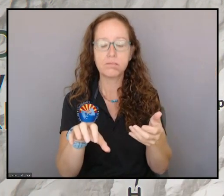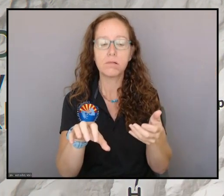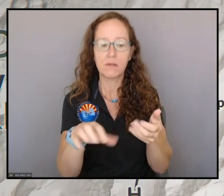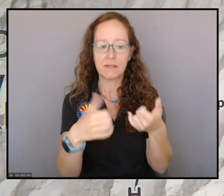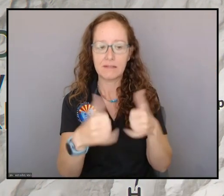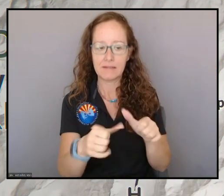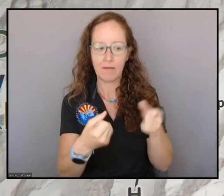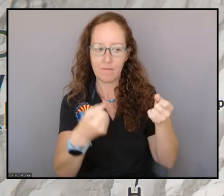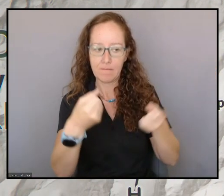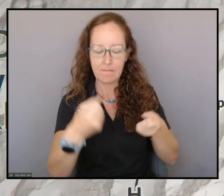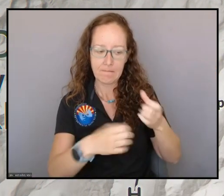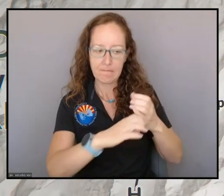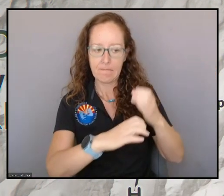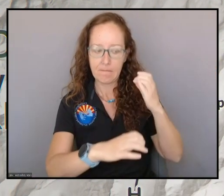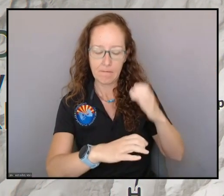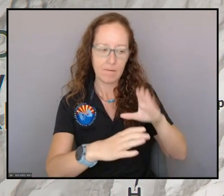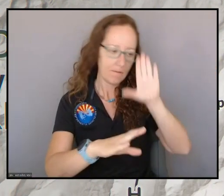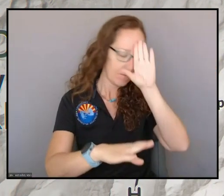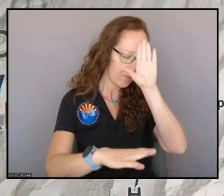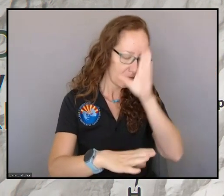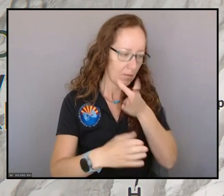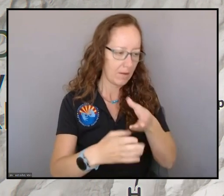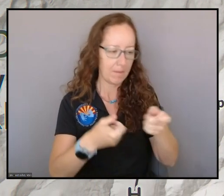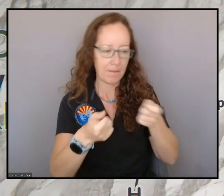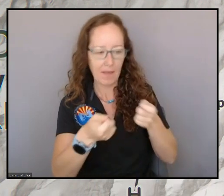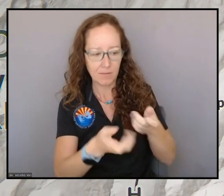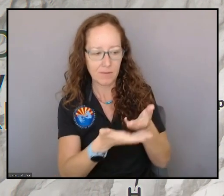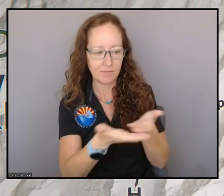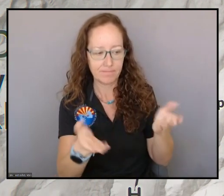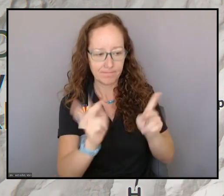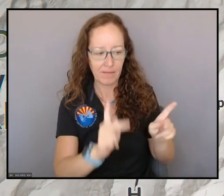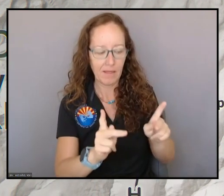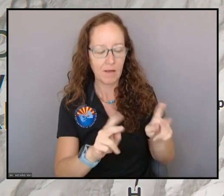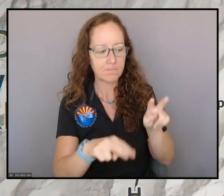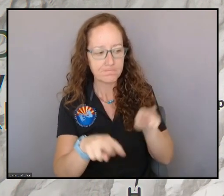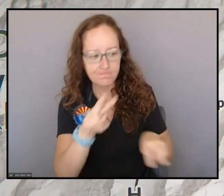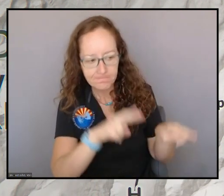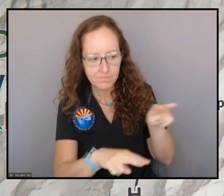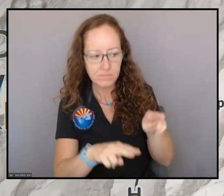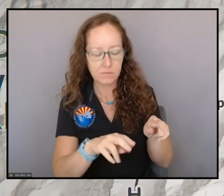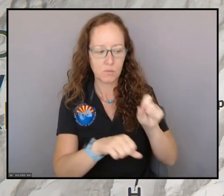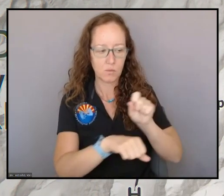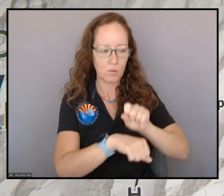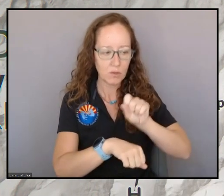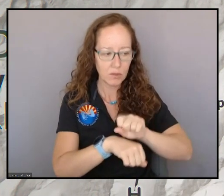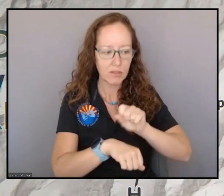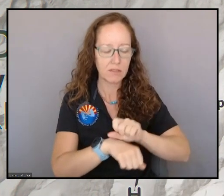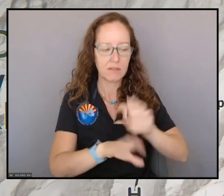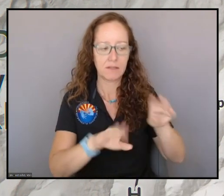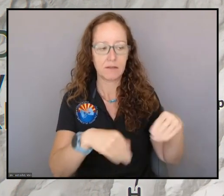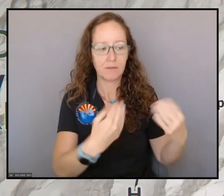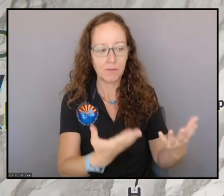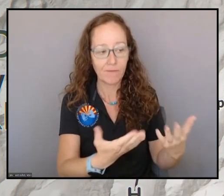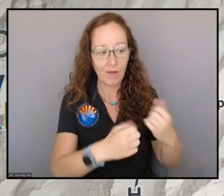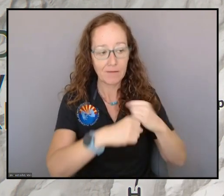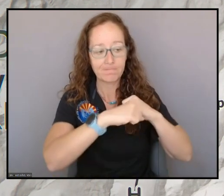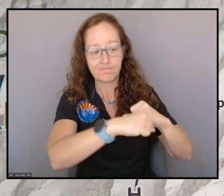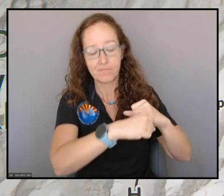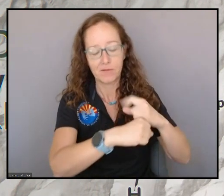management folks up in there. Monitoring, working, providing the structure protection needed to ensure those structures